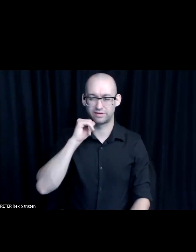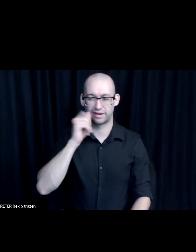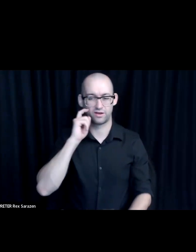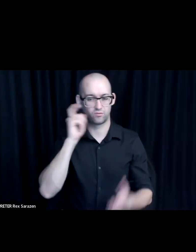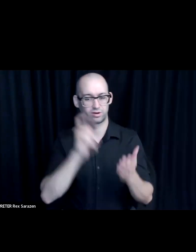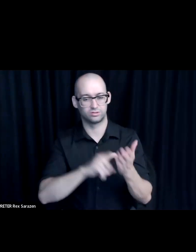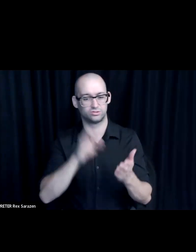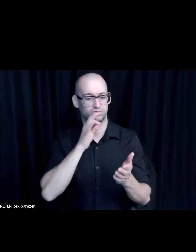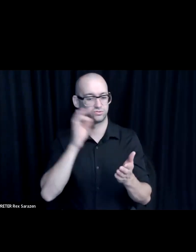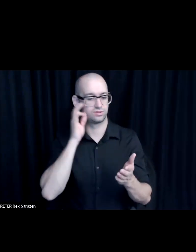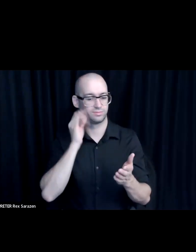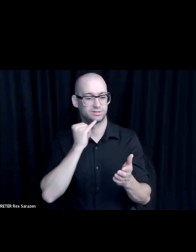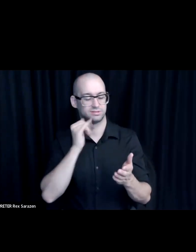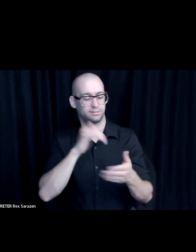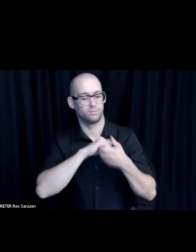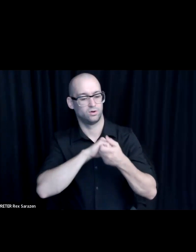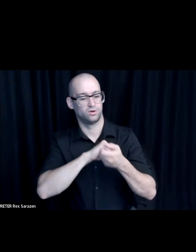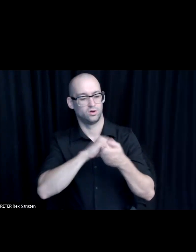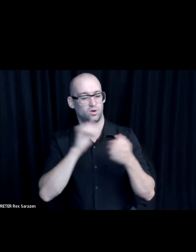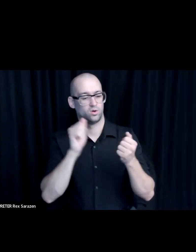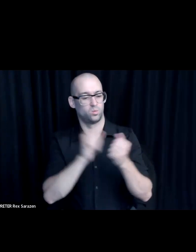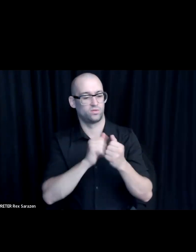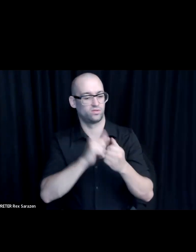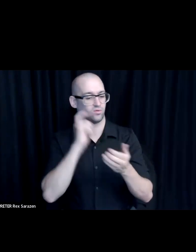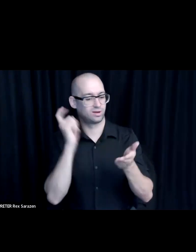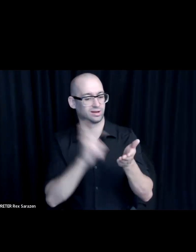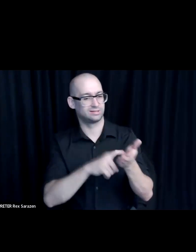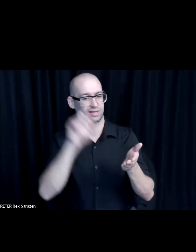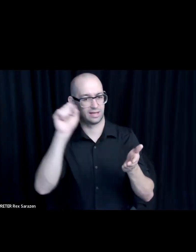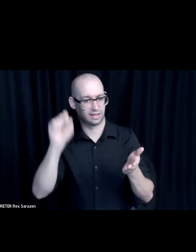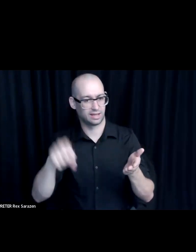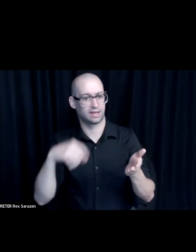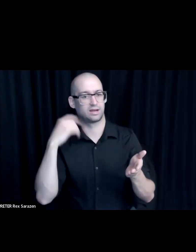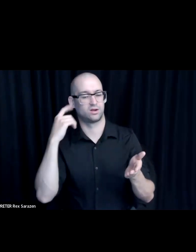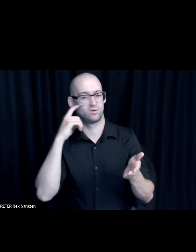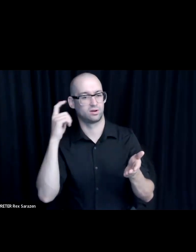were to partner with the recognized Tribe, can the non-recognized Tribe use the funding also?